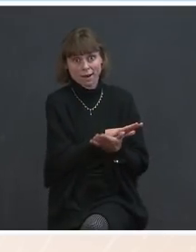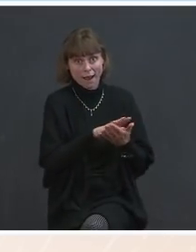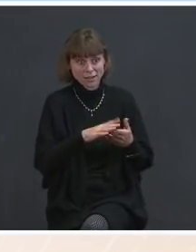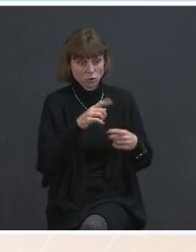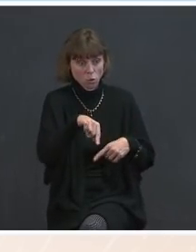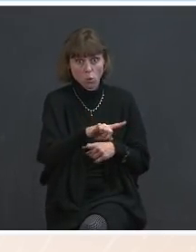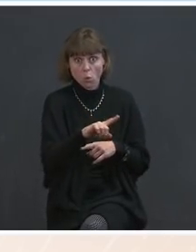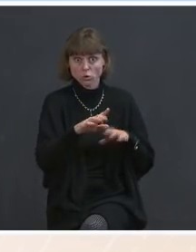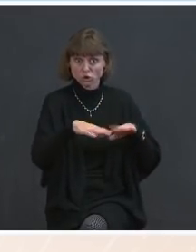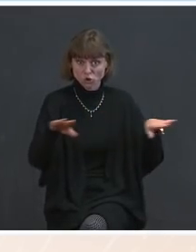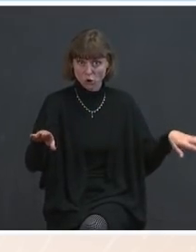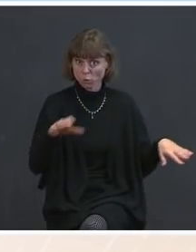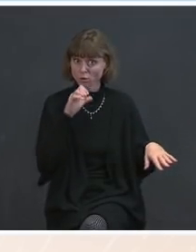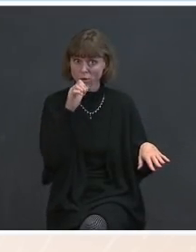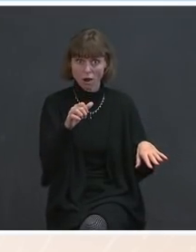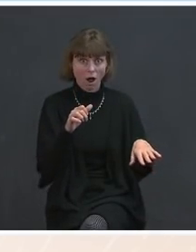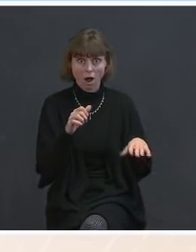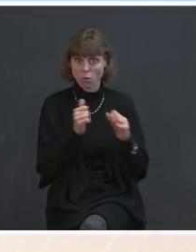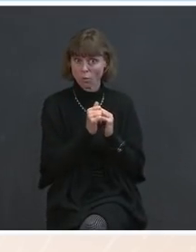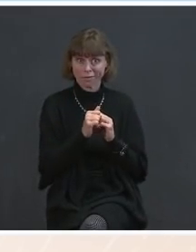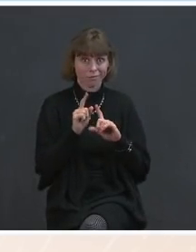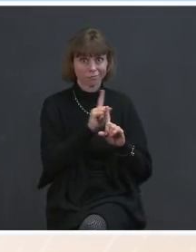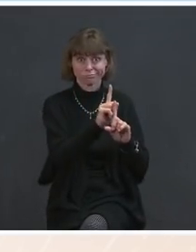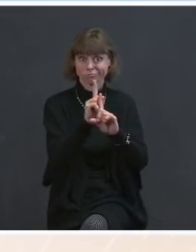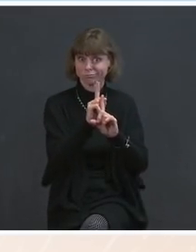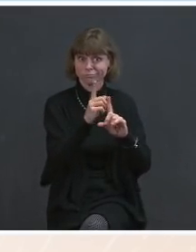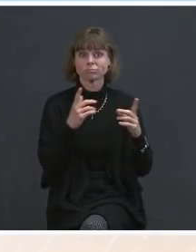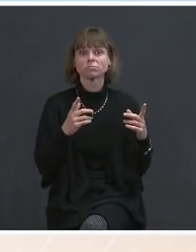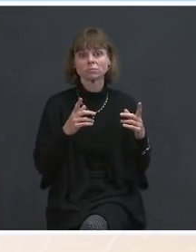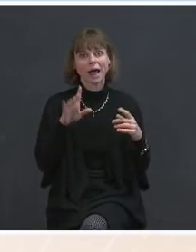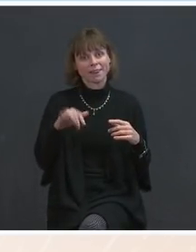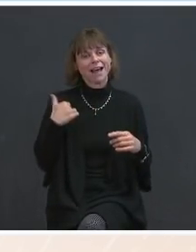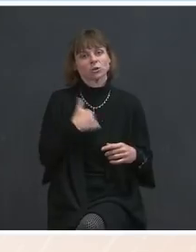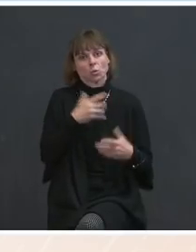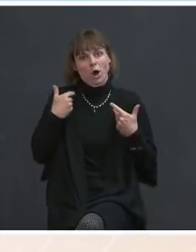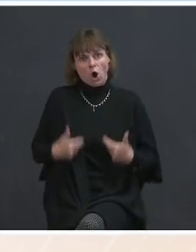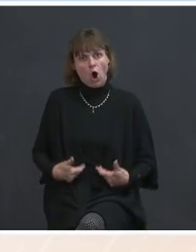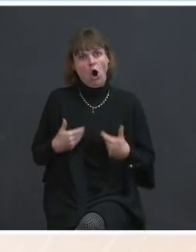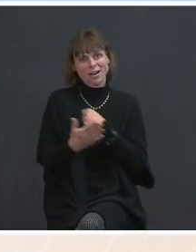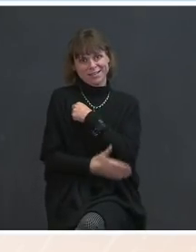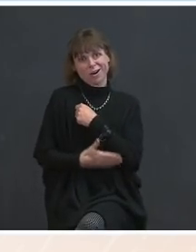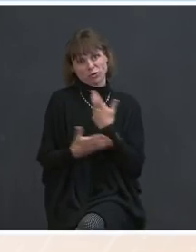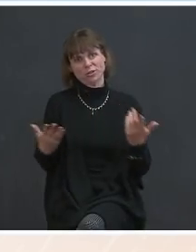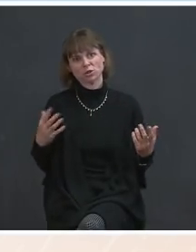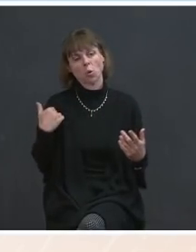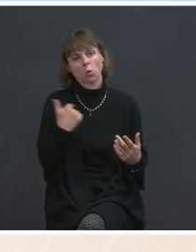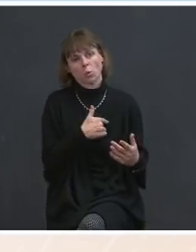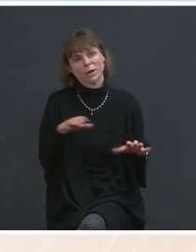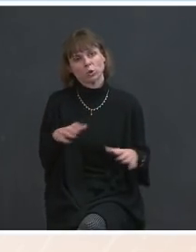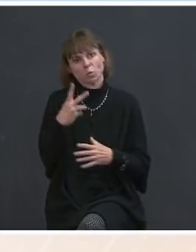That's who we are as a country, and so we are doing both. Go ahead. The Press: Thanks, Jen.